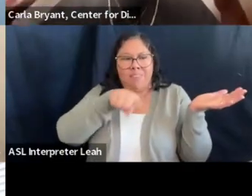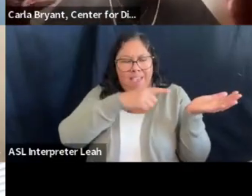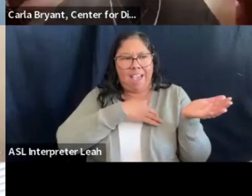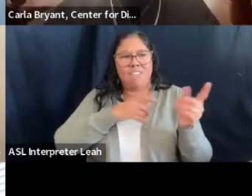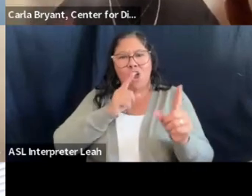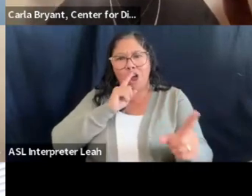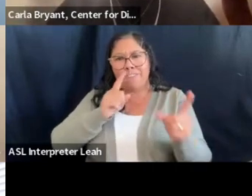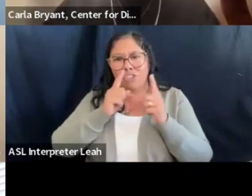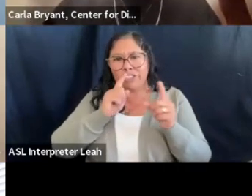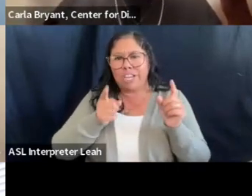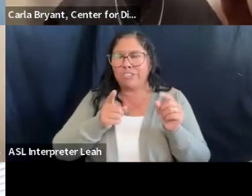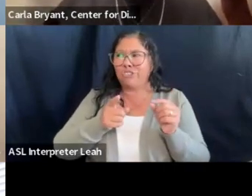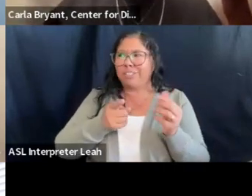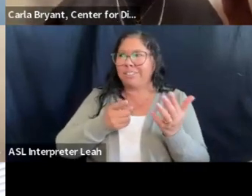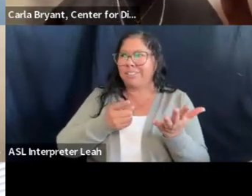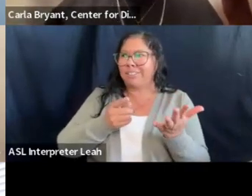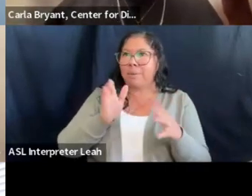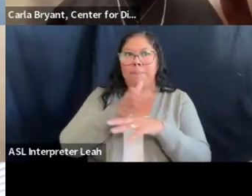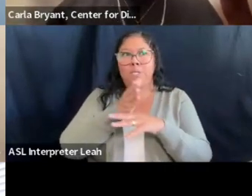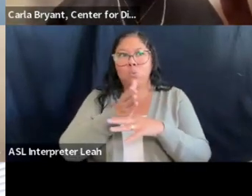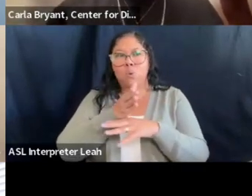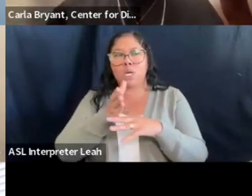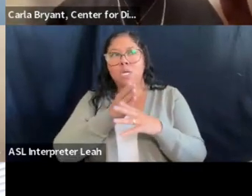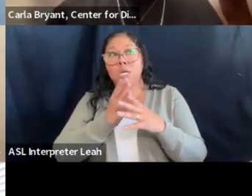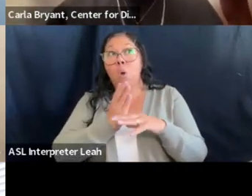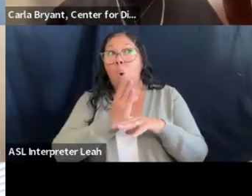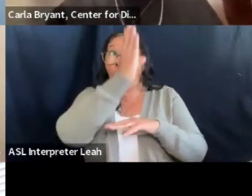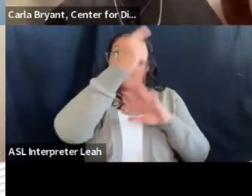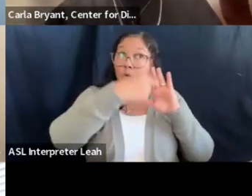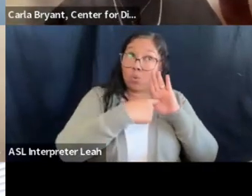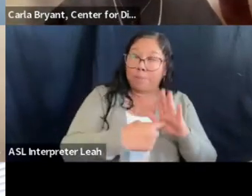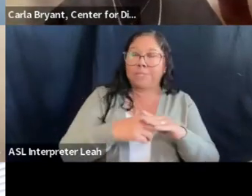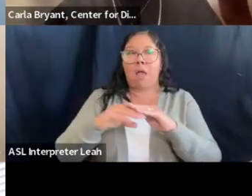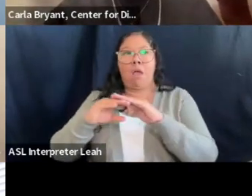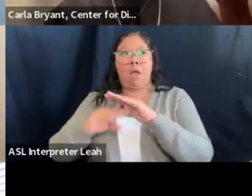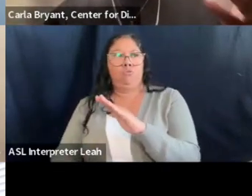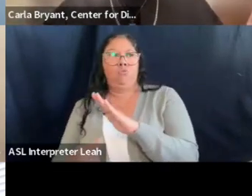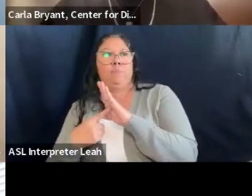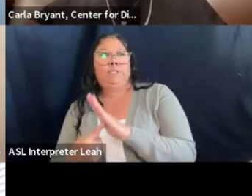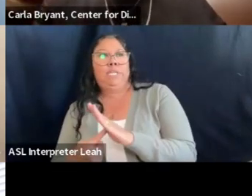going back and forth between what was over representation, what was under representation and